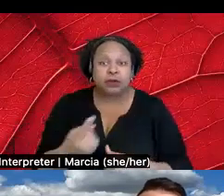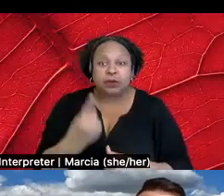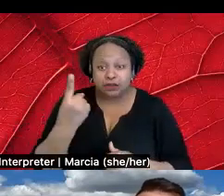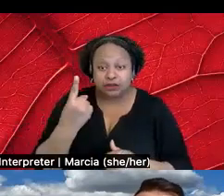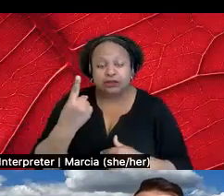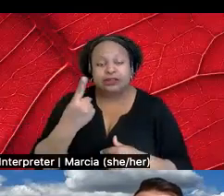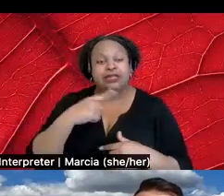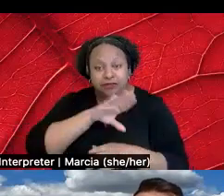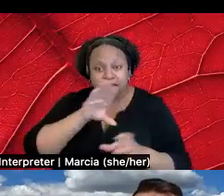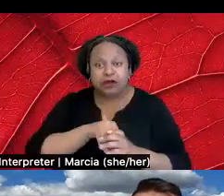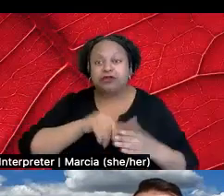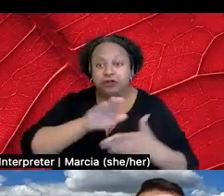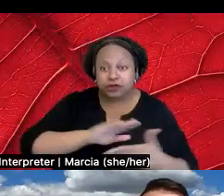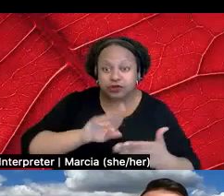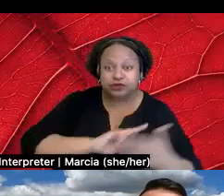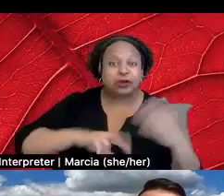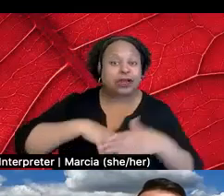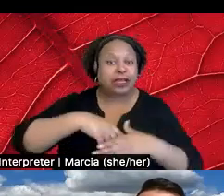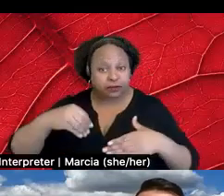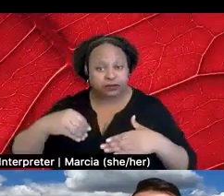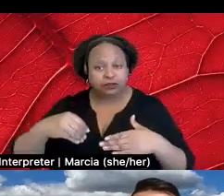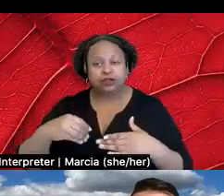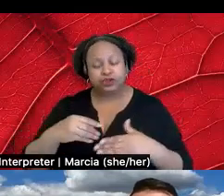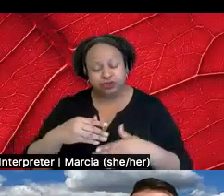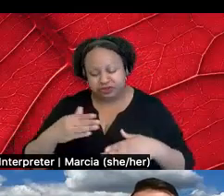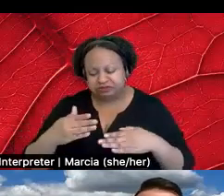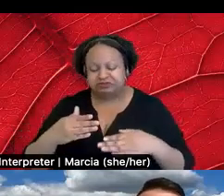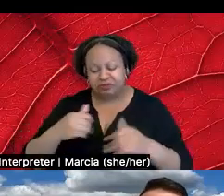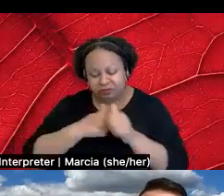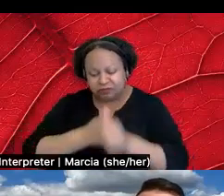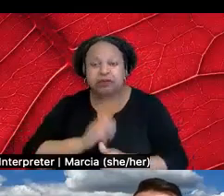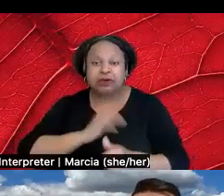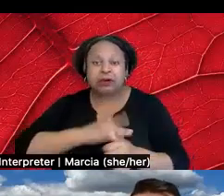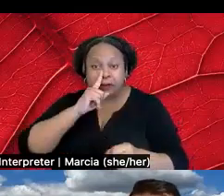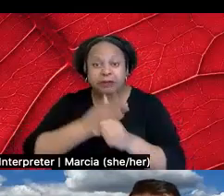who shares in our commitment to inclusive learning and affecting meaningful change.